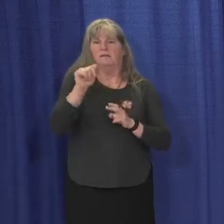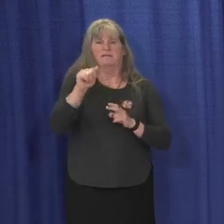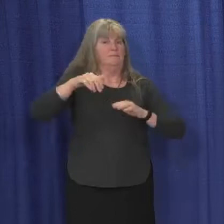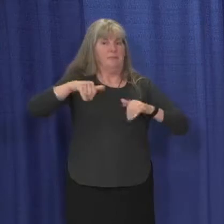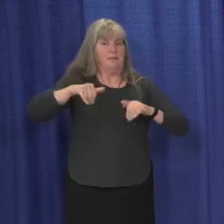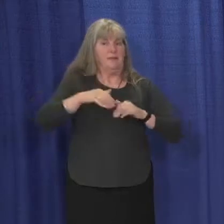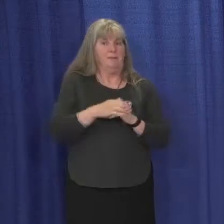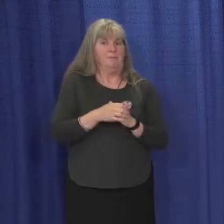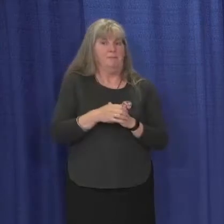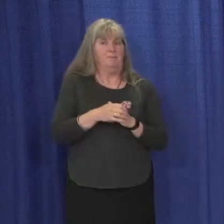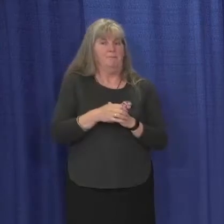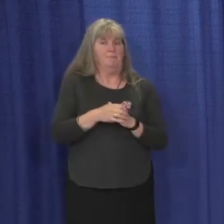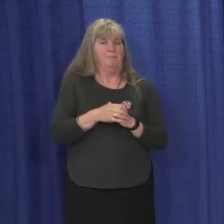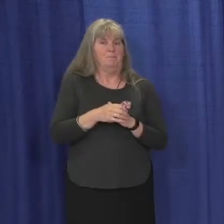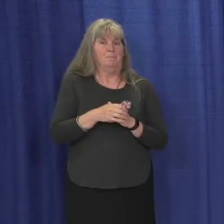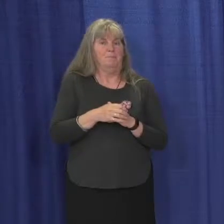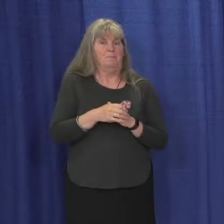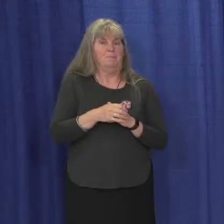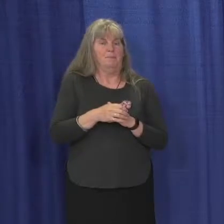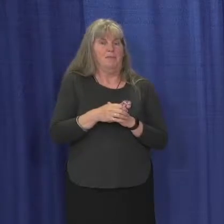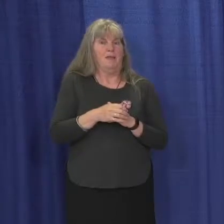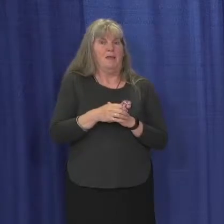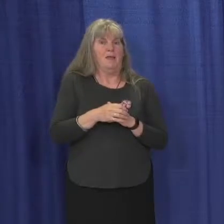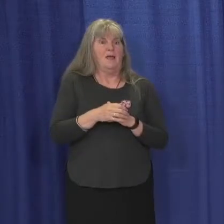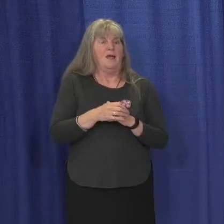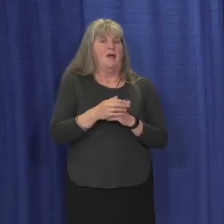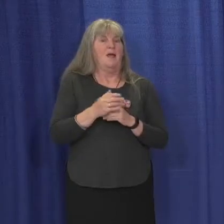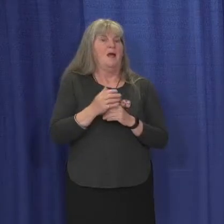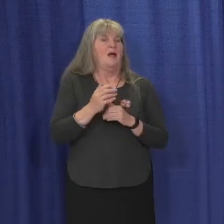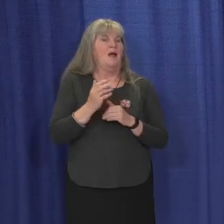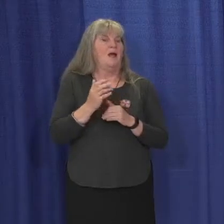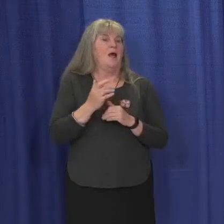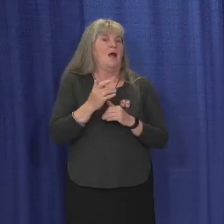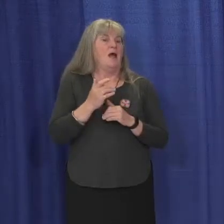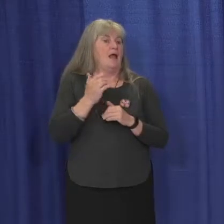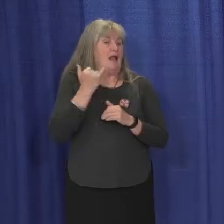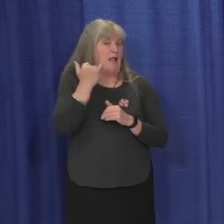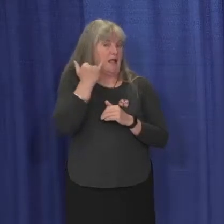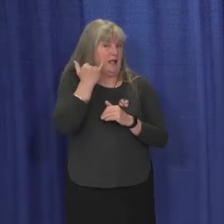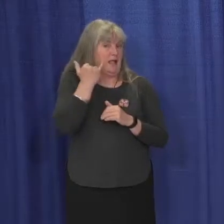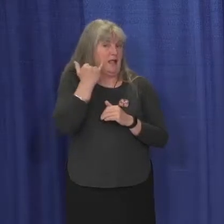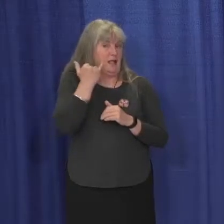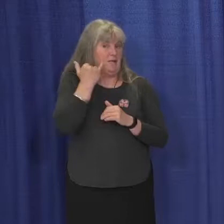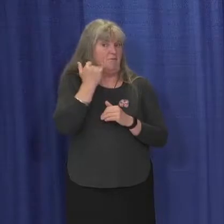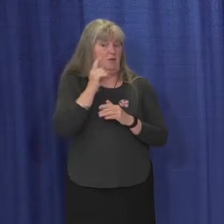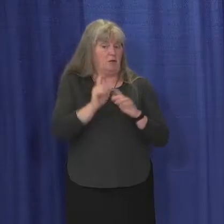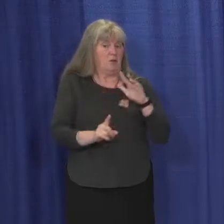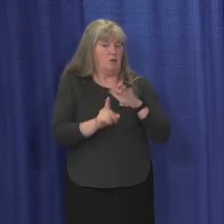course but I think that Delta may add additional challenges to